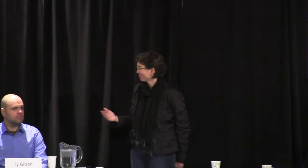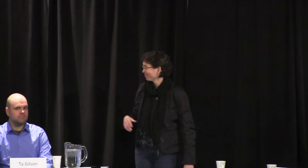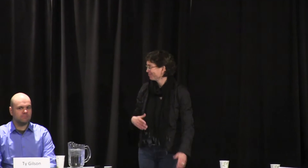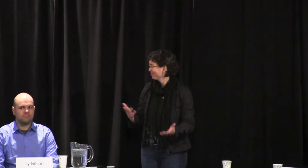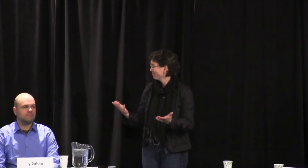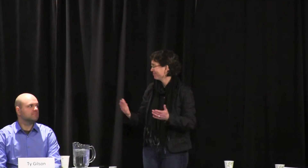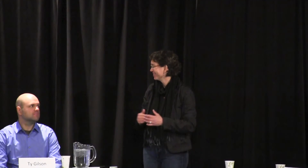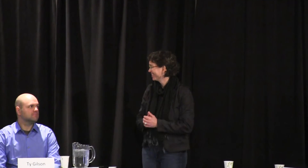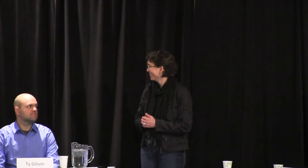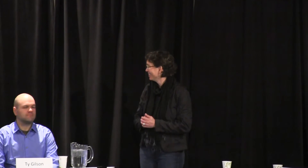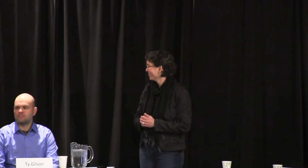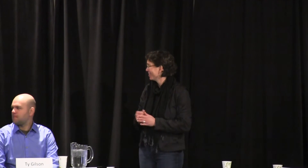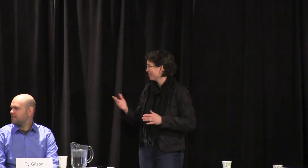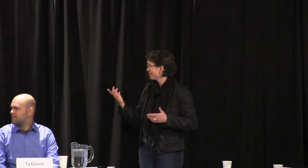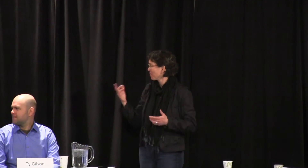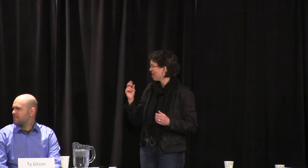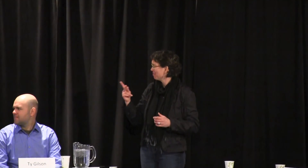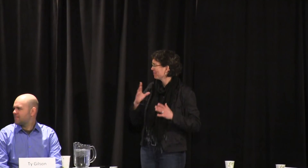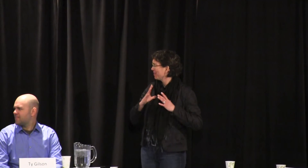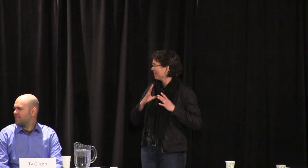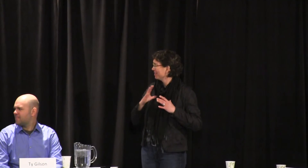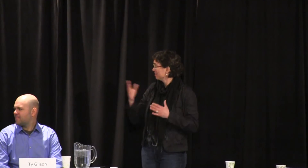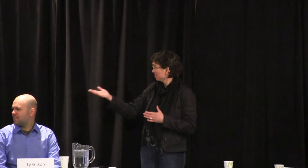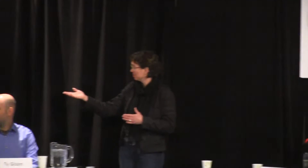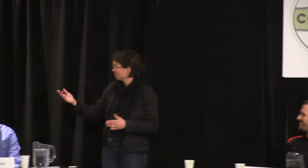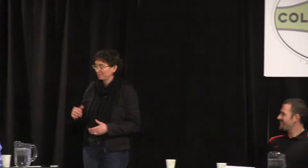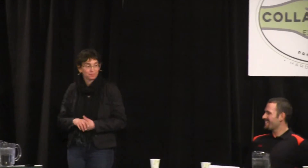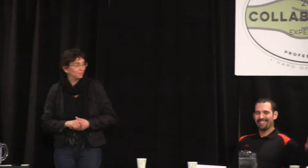Who's next?